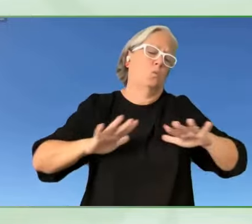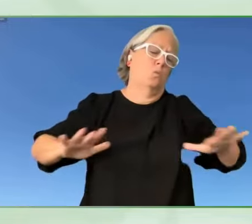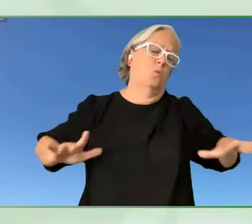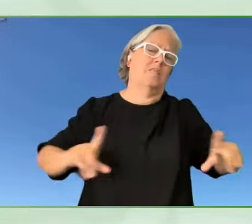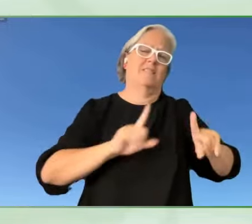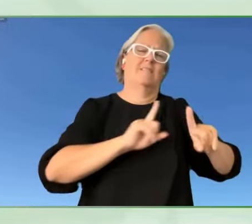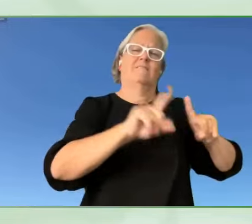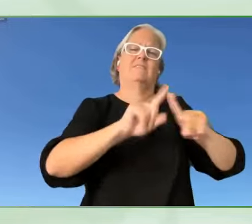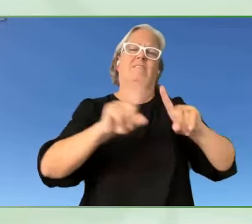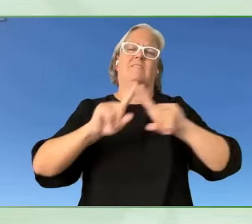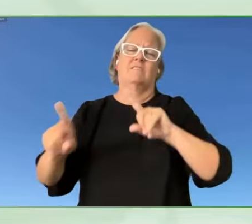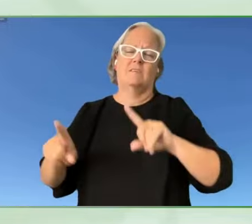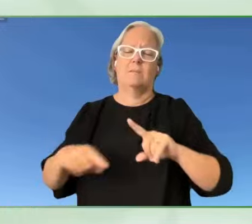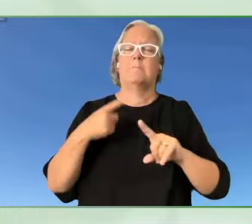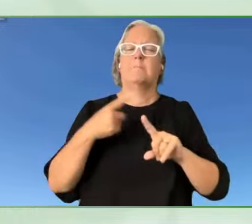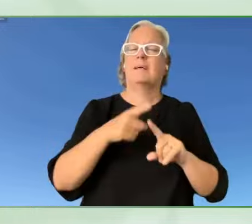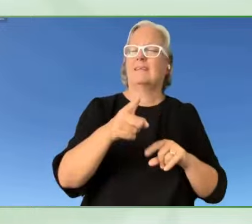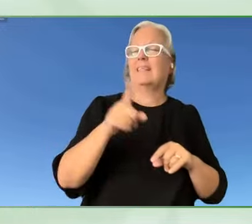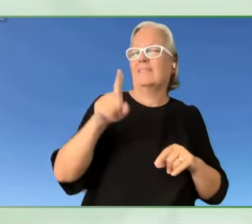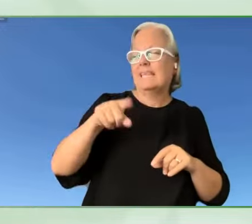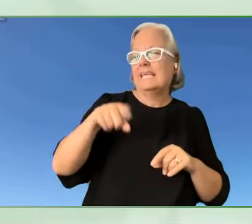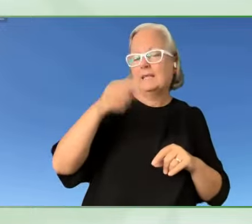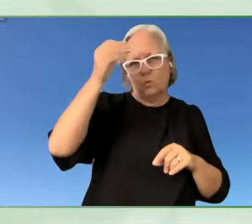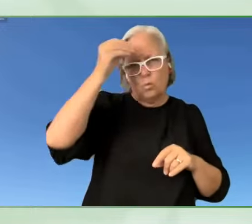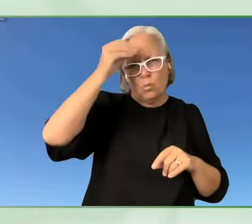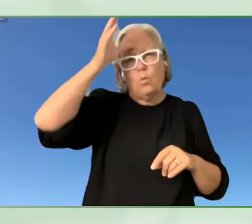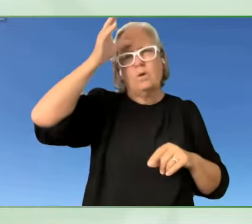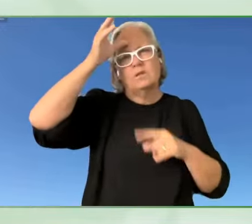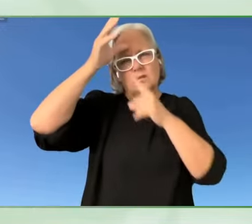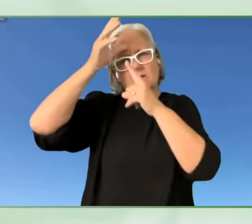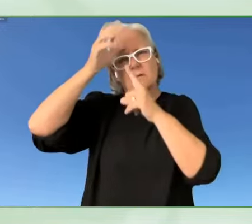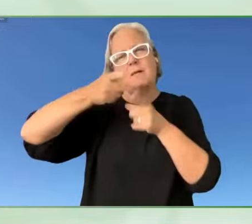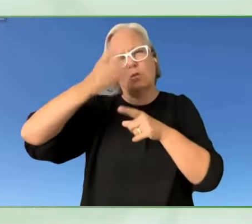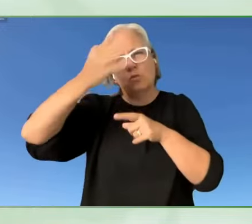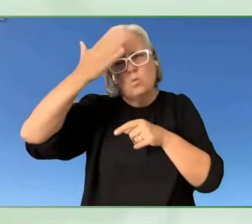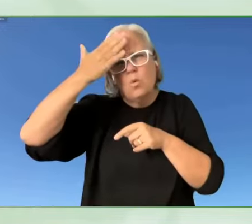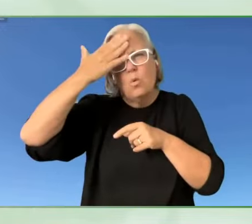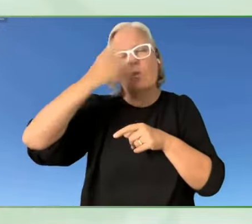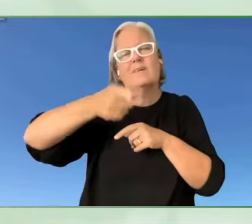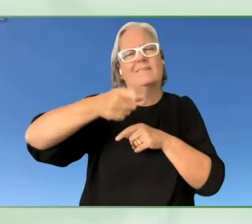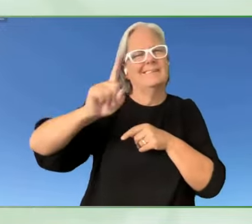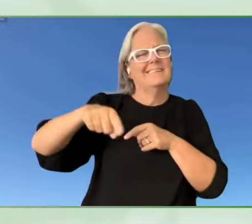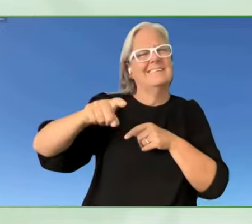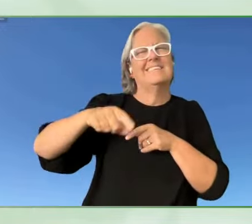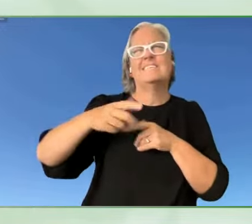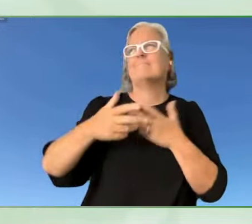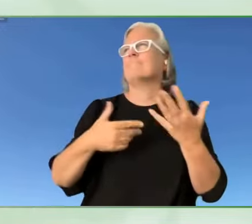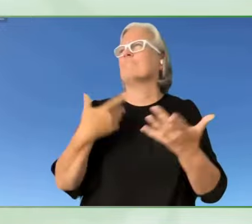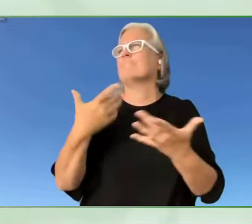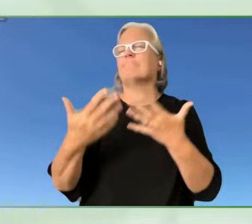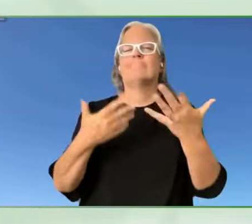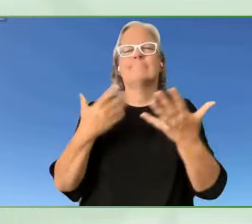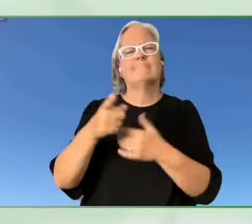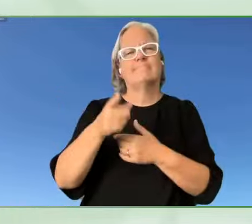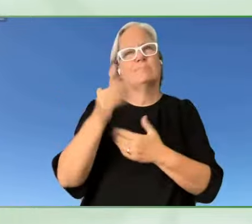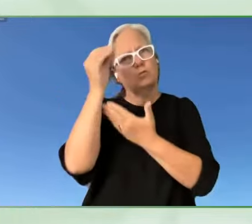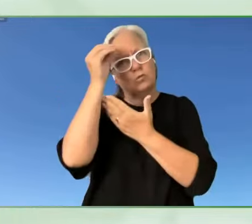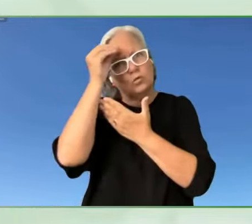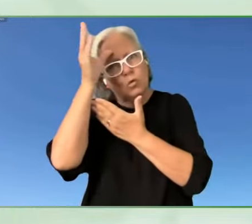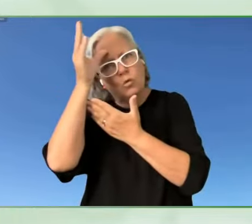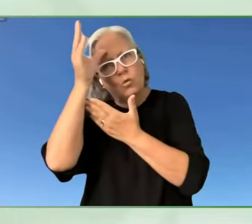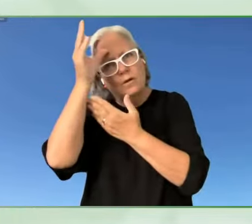But today, our aim is let's get just from equality to equity.